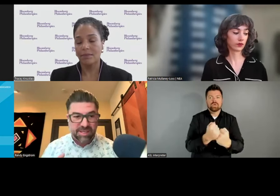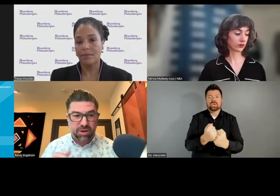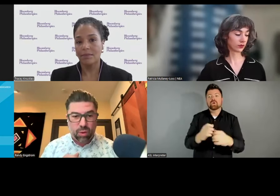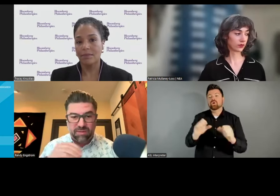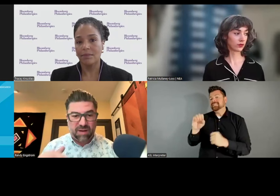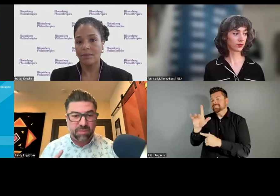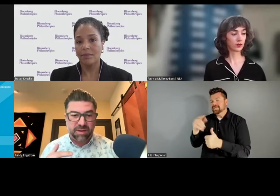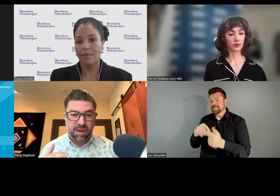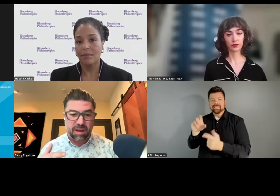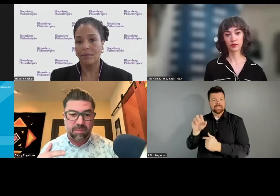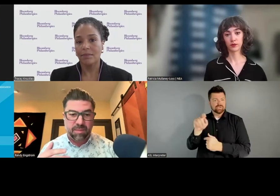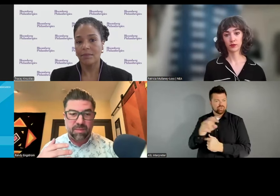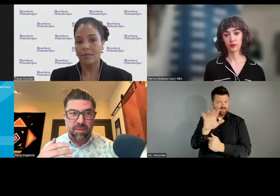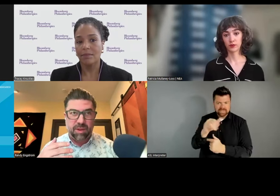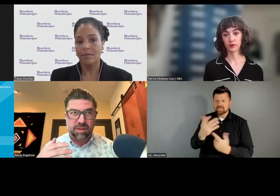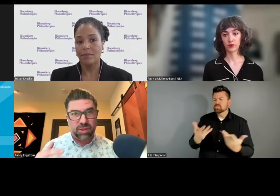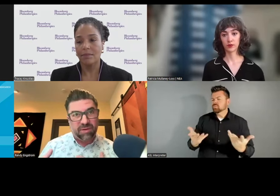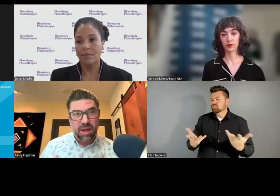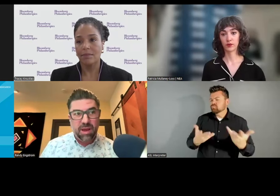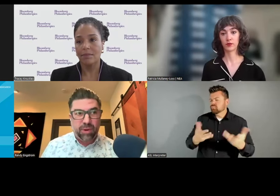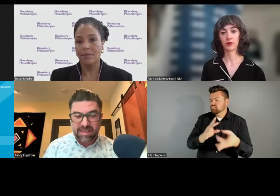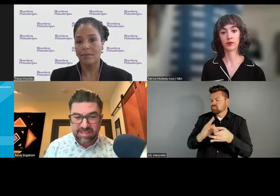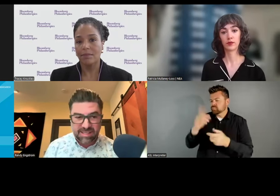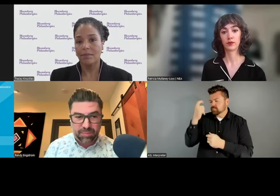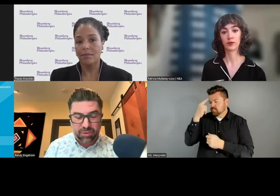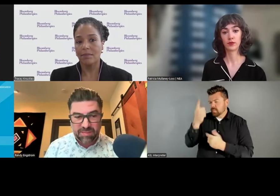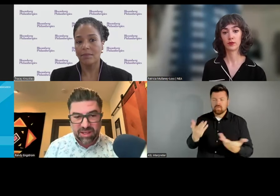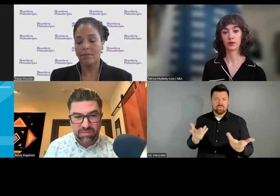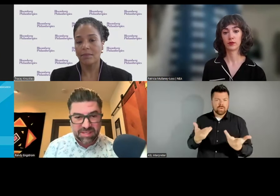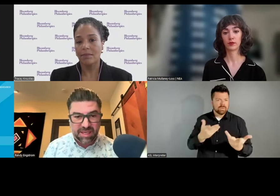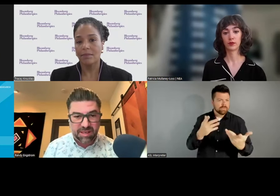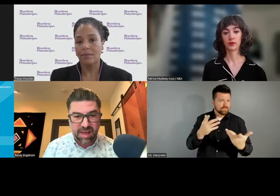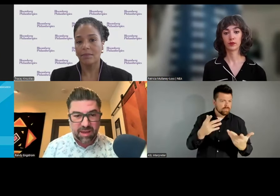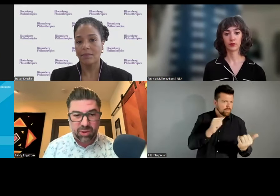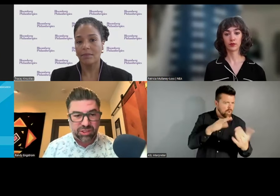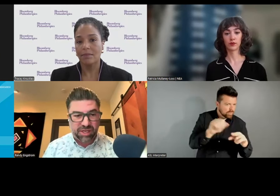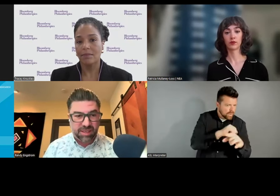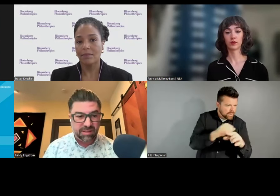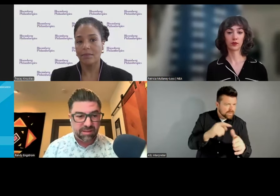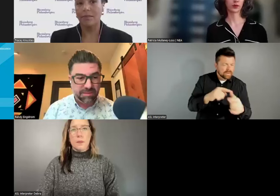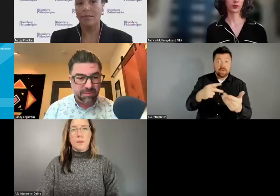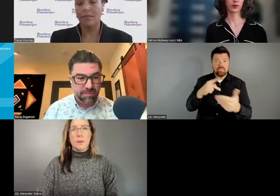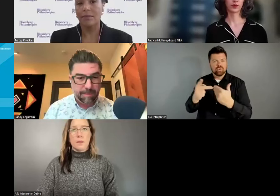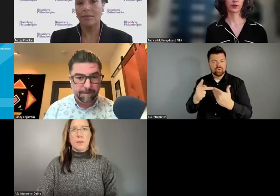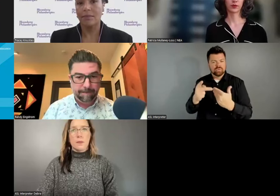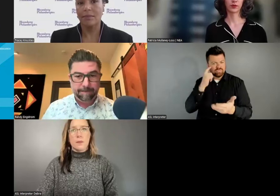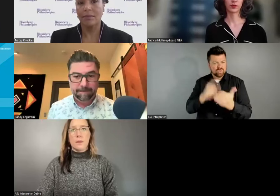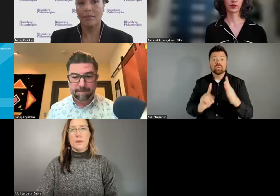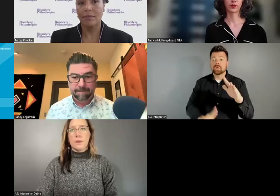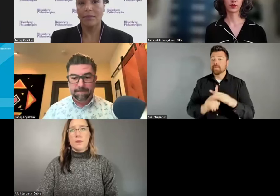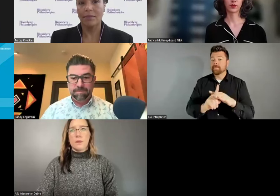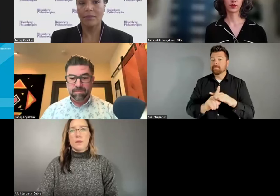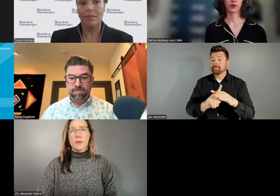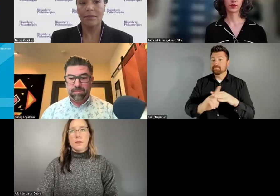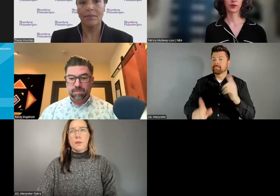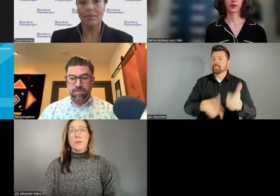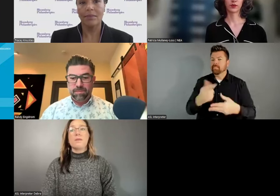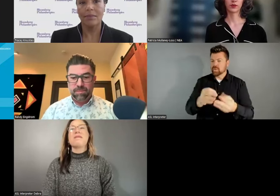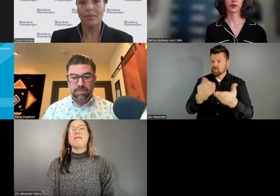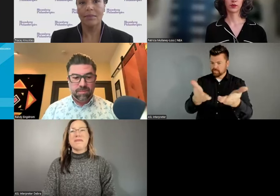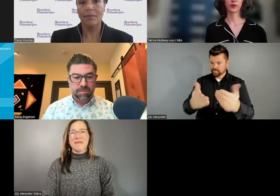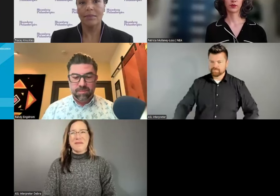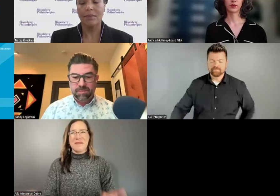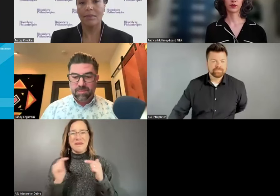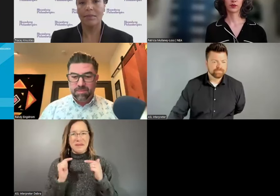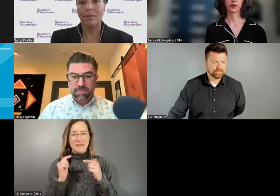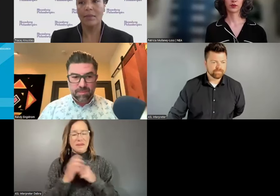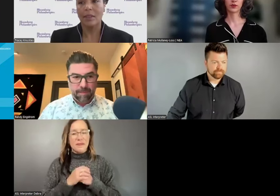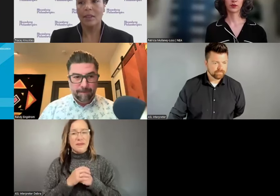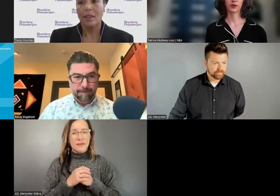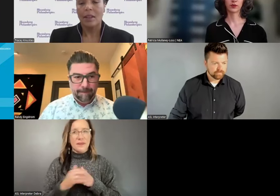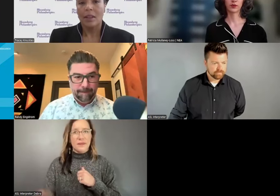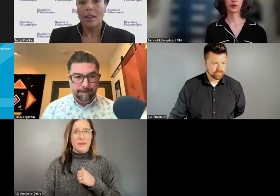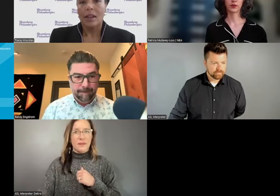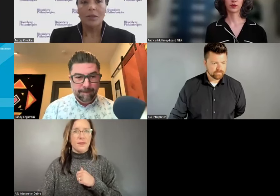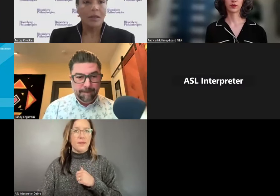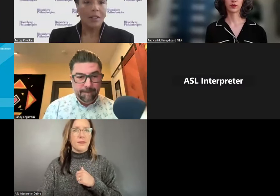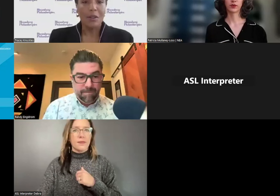whole of government sort of practices and programs that you've seen emerging? - I don't know, Sally,